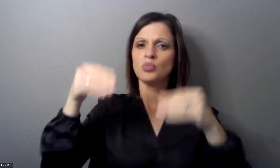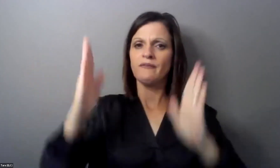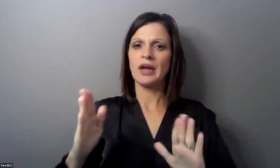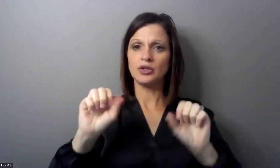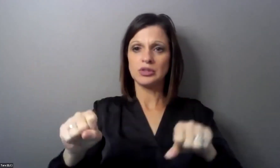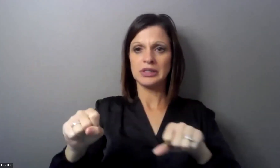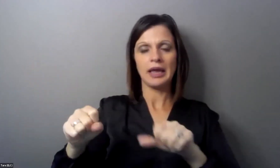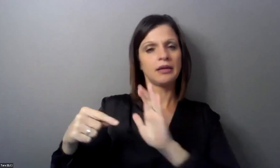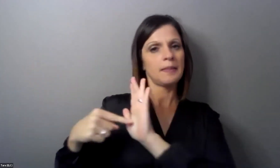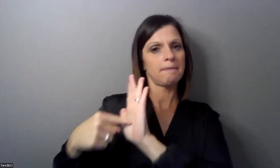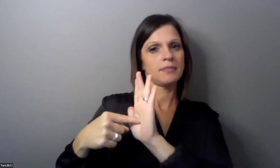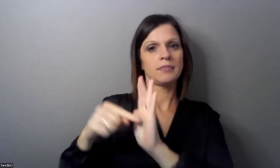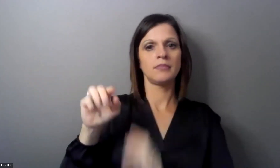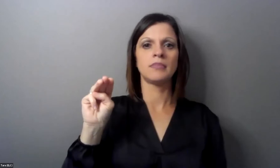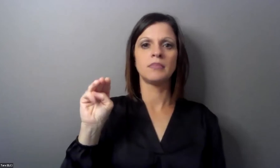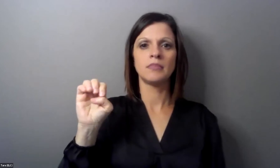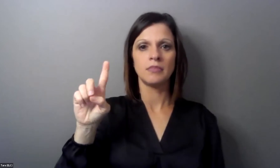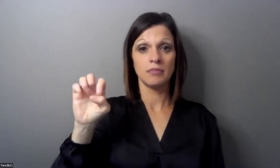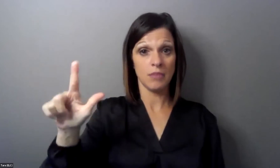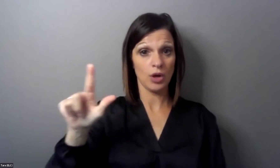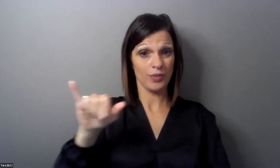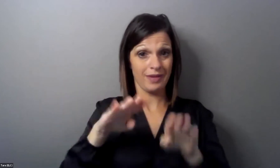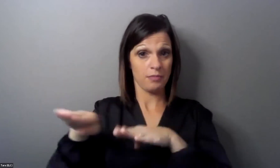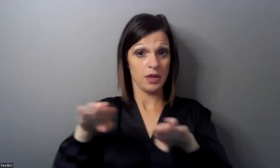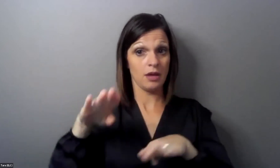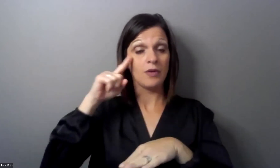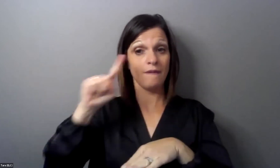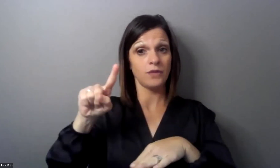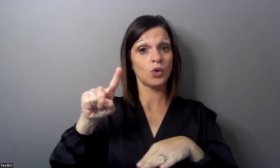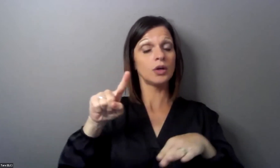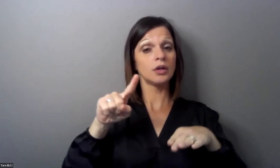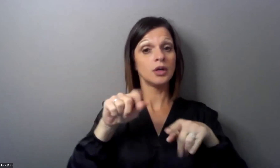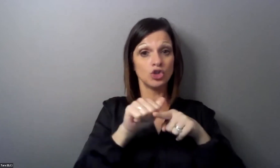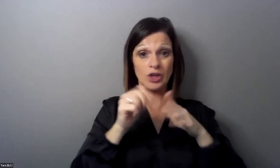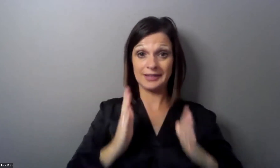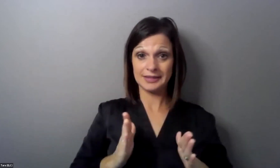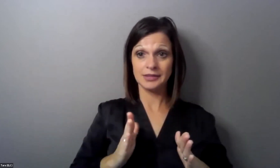I think that providers can model this behavior for the residence and for their trainees.